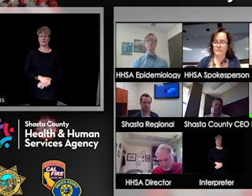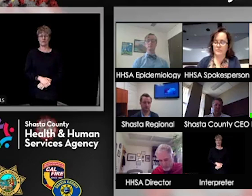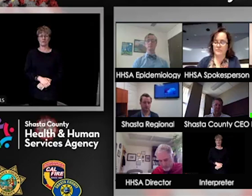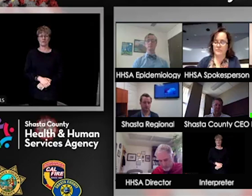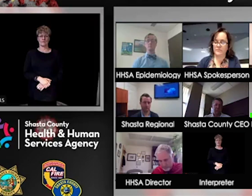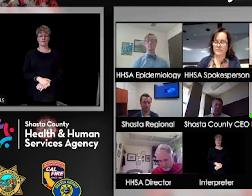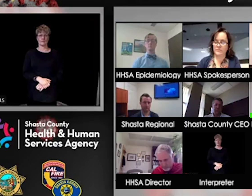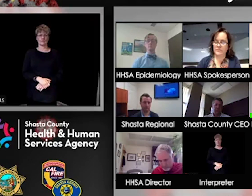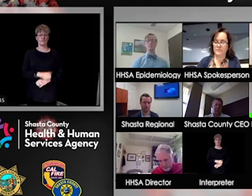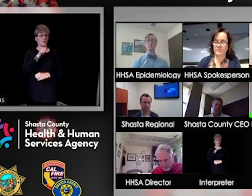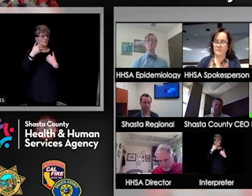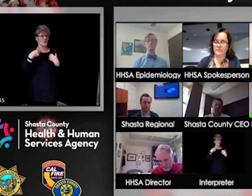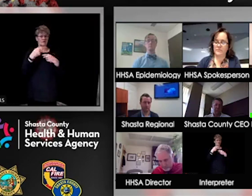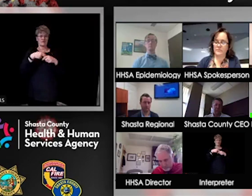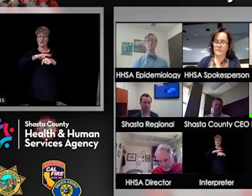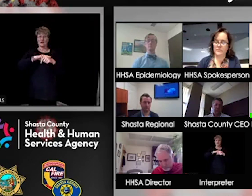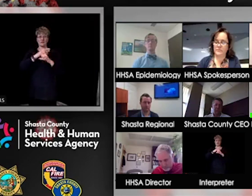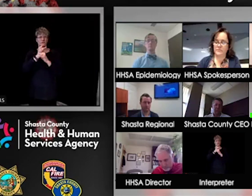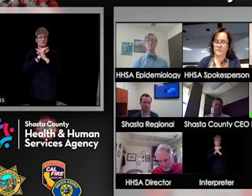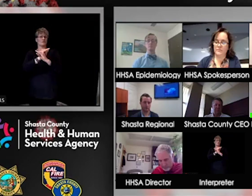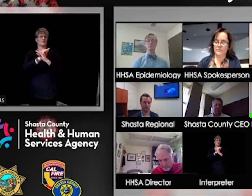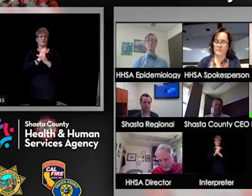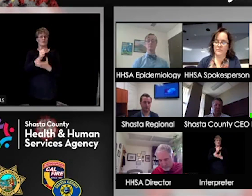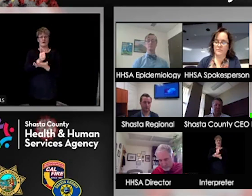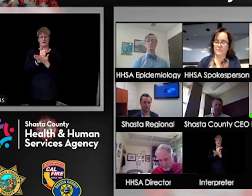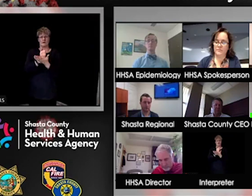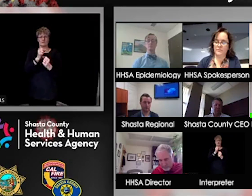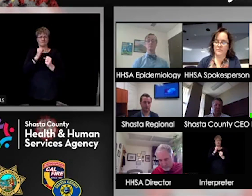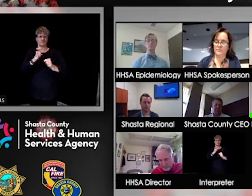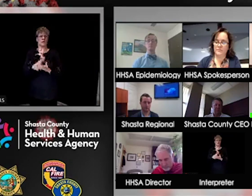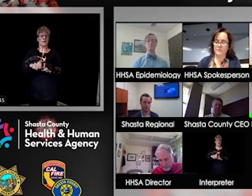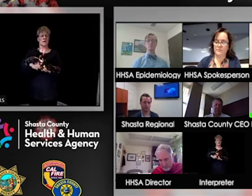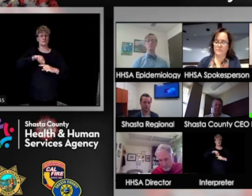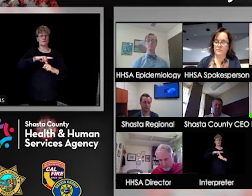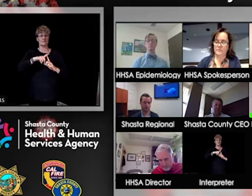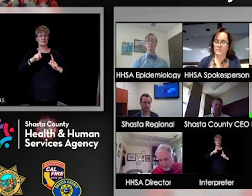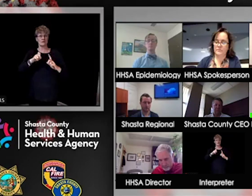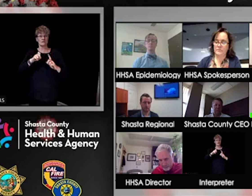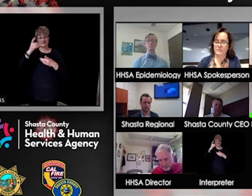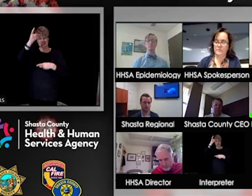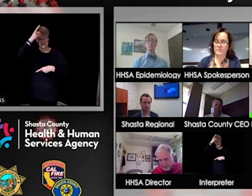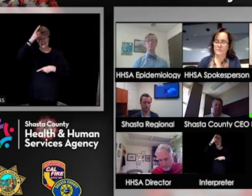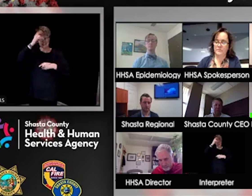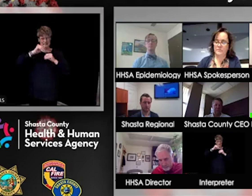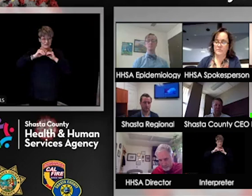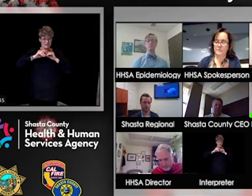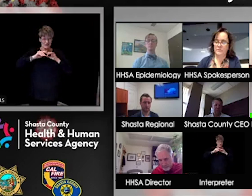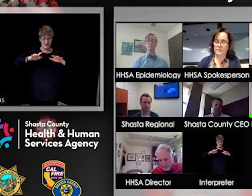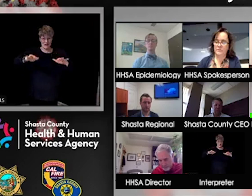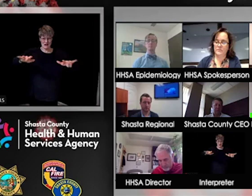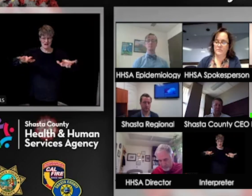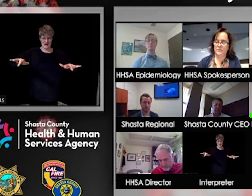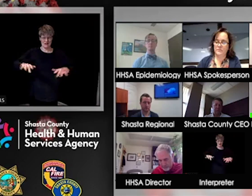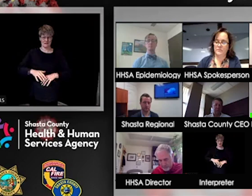strategies are very important to try to move forward in a step-by-step fashion. So, the